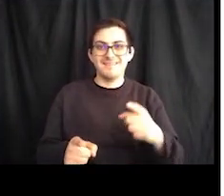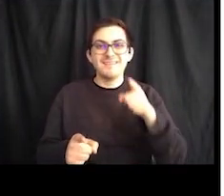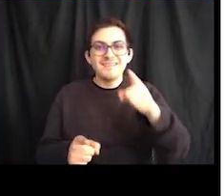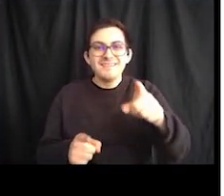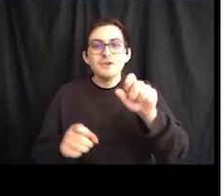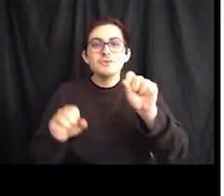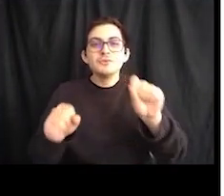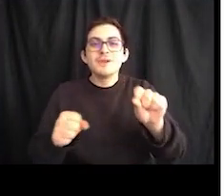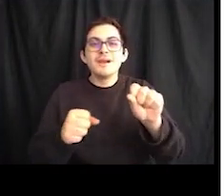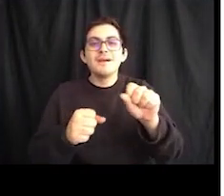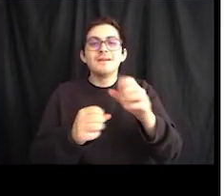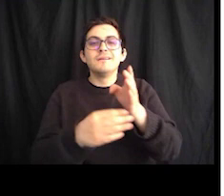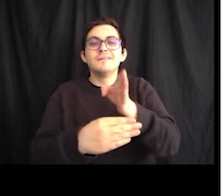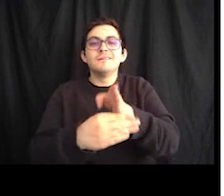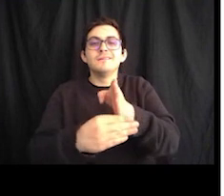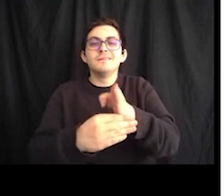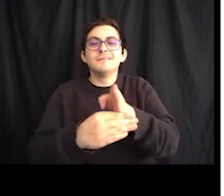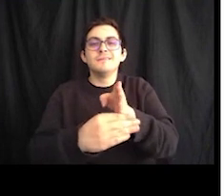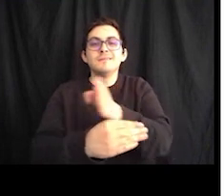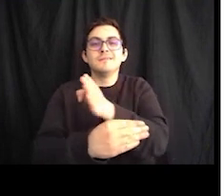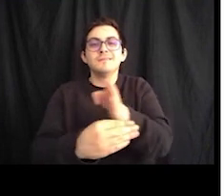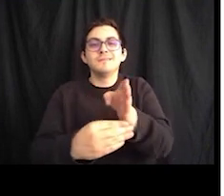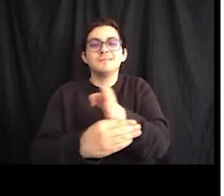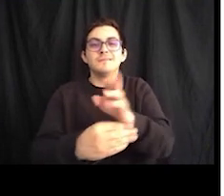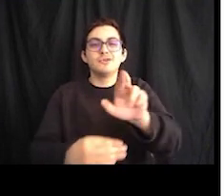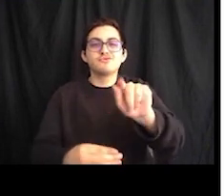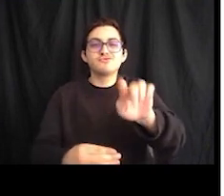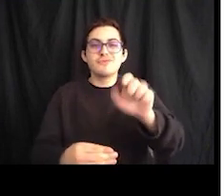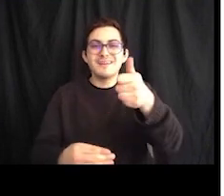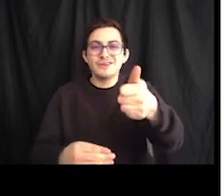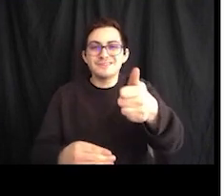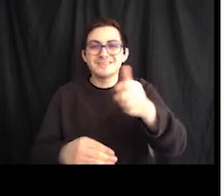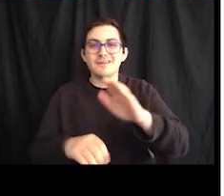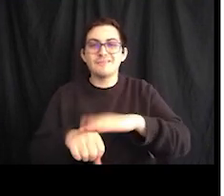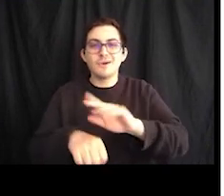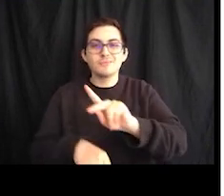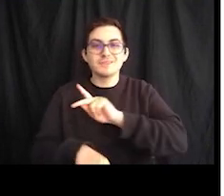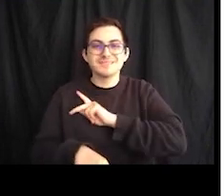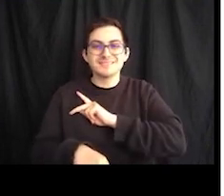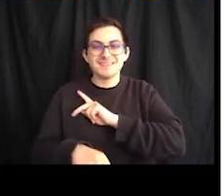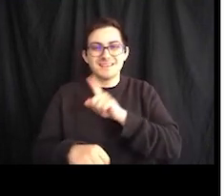and it looks really fun. Yeah that looks super fun! Also, if you check out Namika's other work,